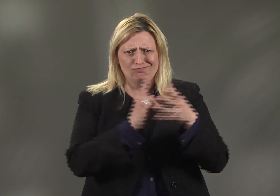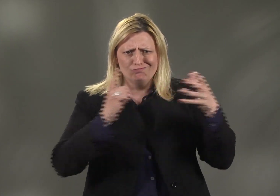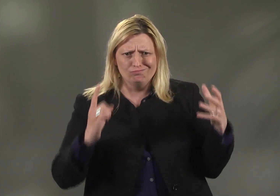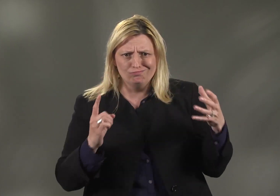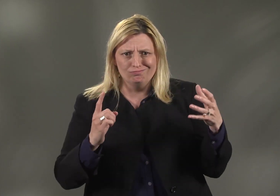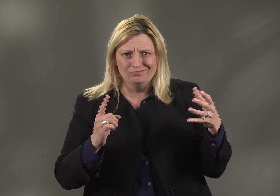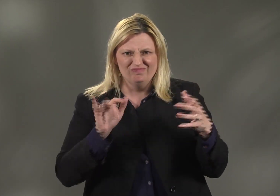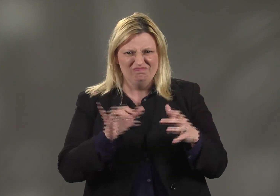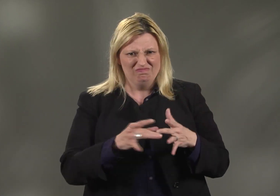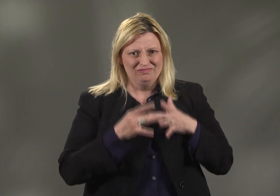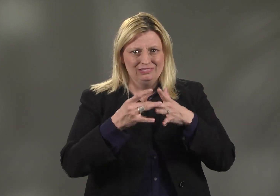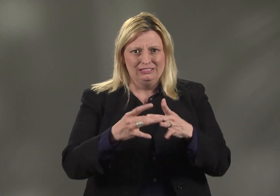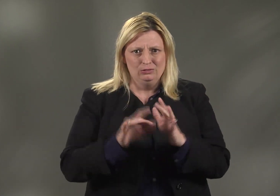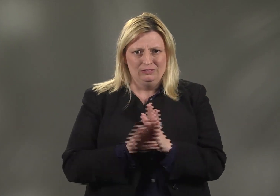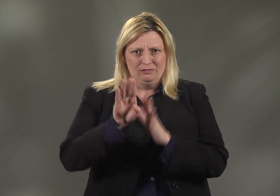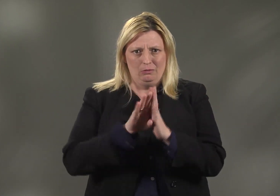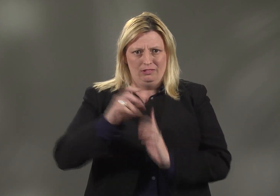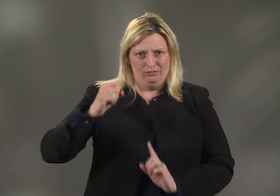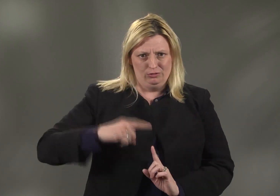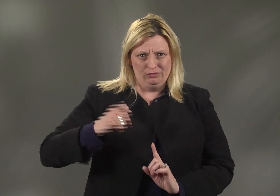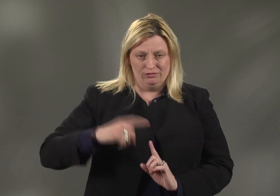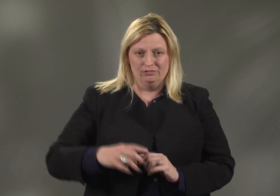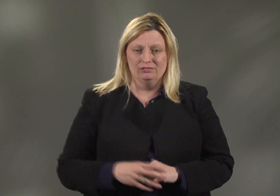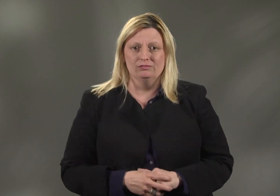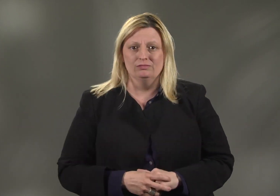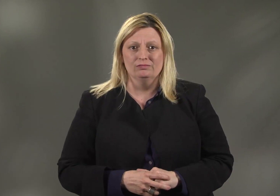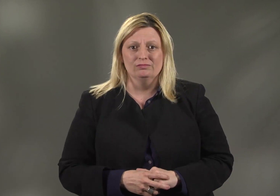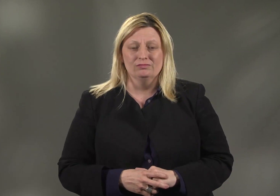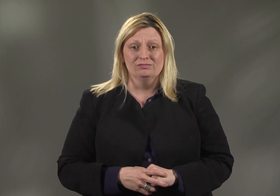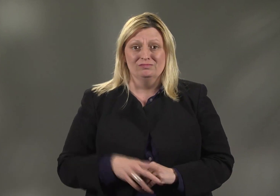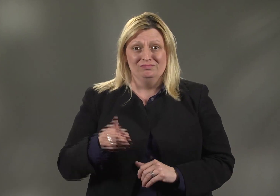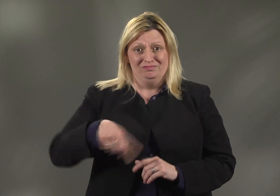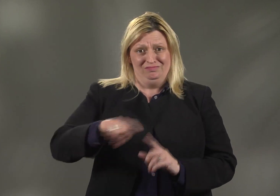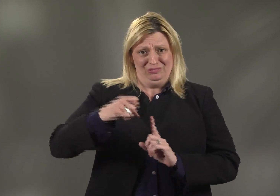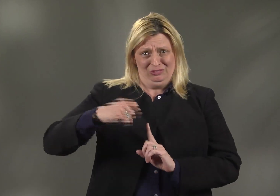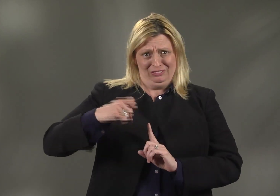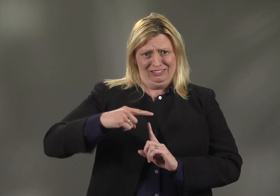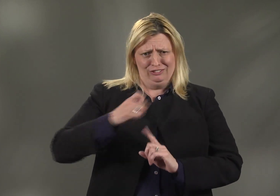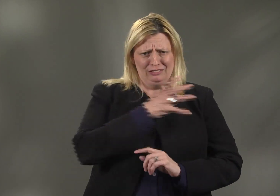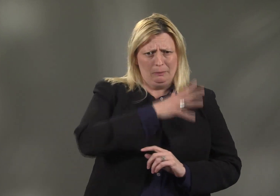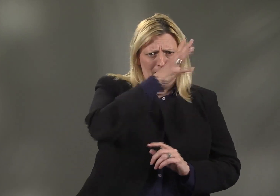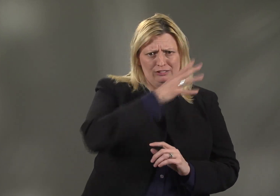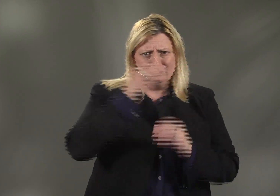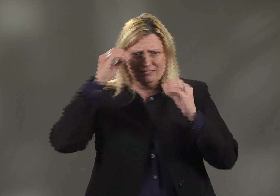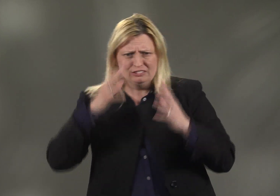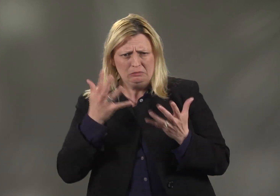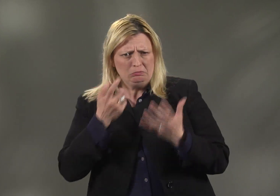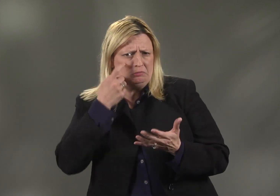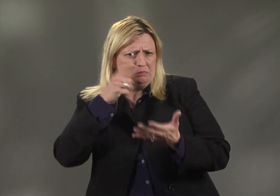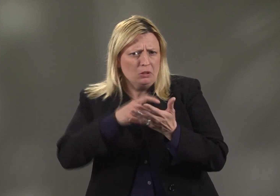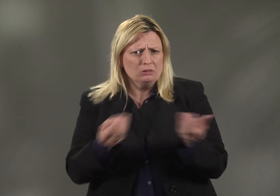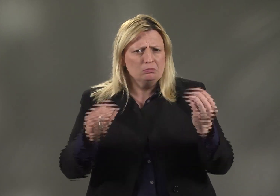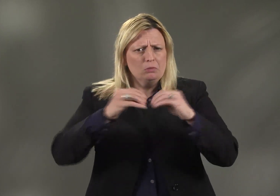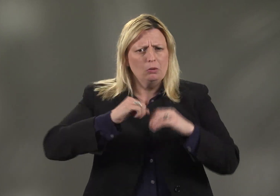to cause them to stand out from the crowd, this can lead to the development of triggers. With those triggers, parents and teachers